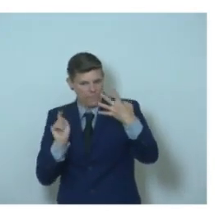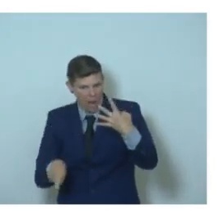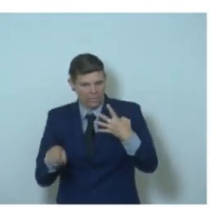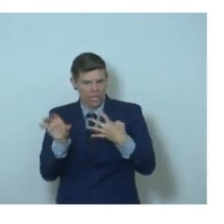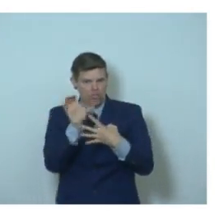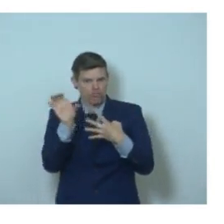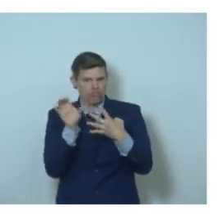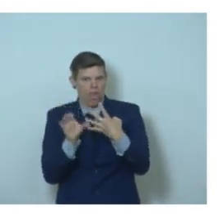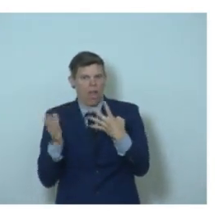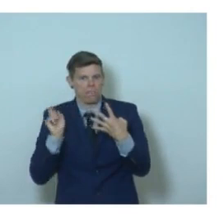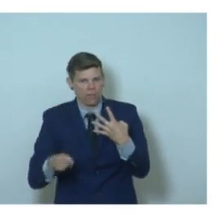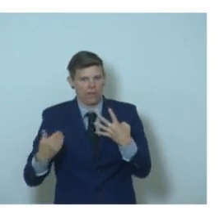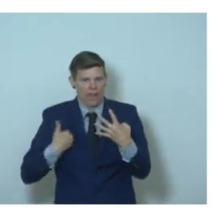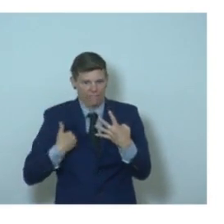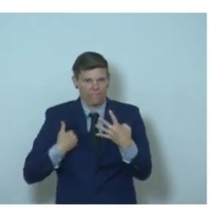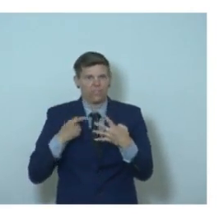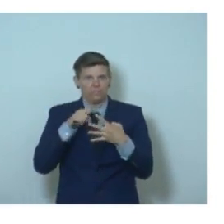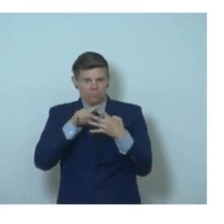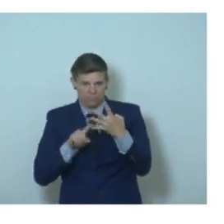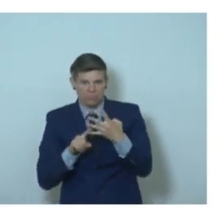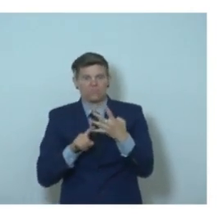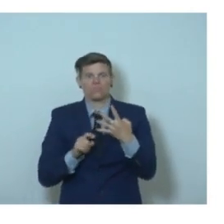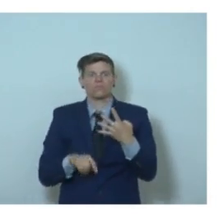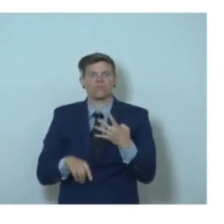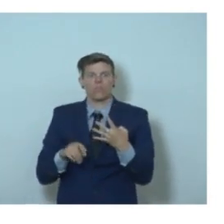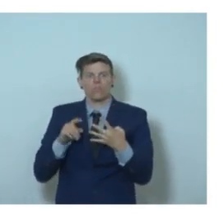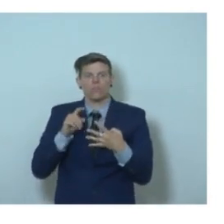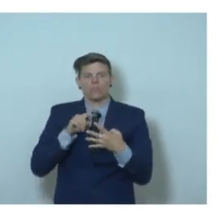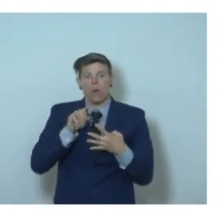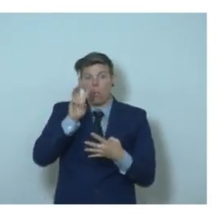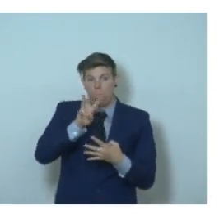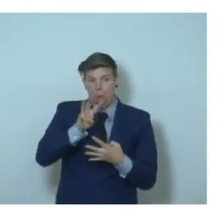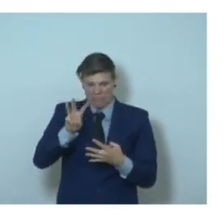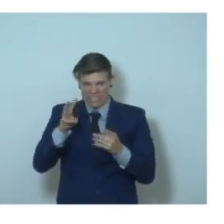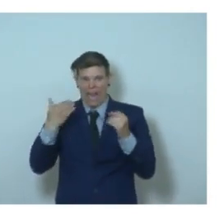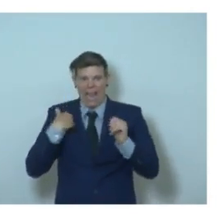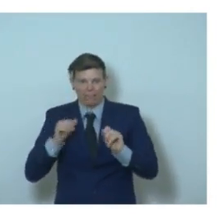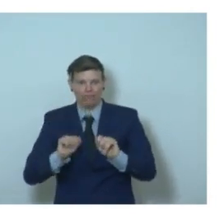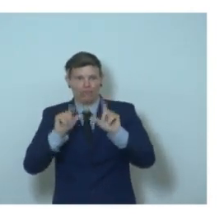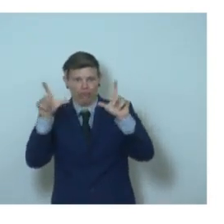I’M GOING TO GET INTO THE GATING CRITERION AND WE HAVE FOUR CATEGORIES OF GATING CRITERIA.